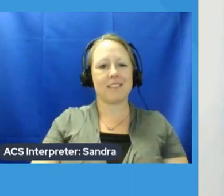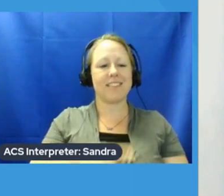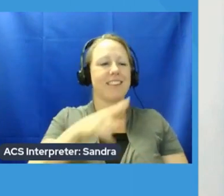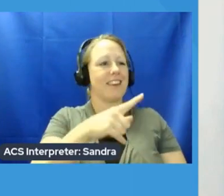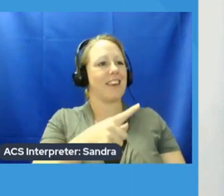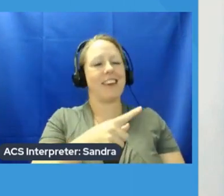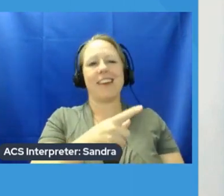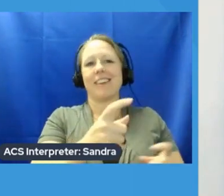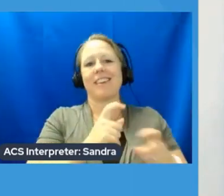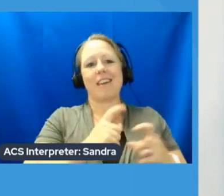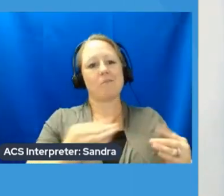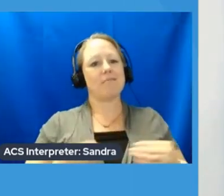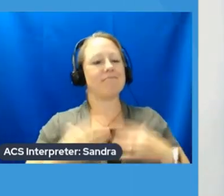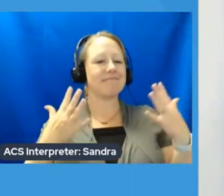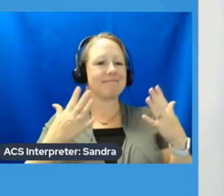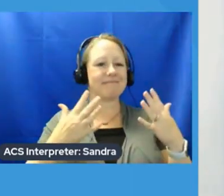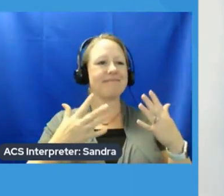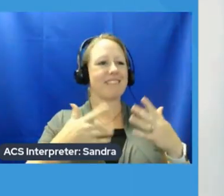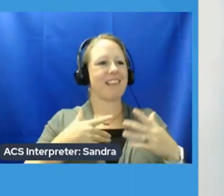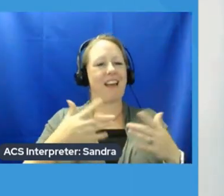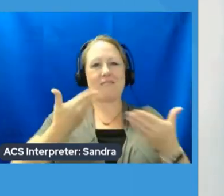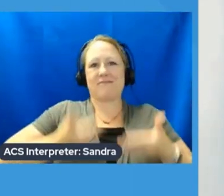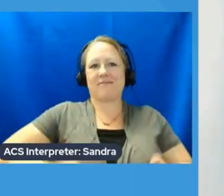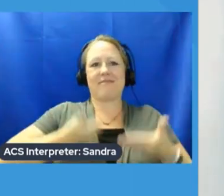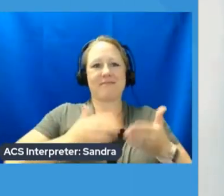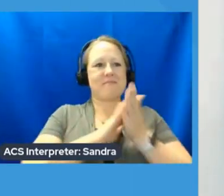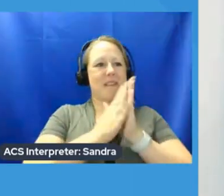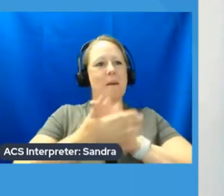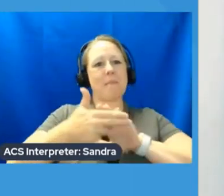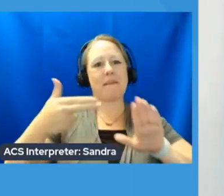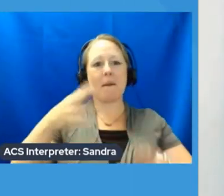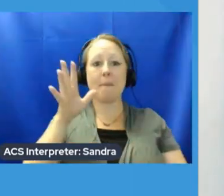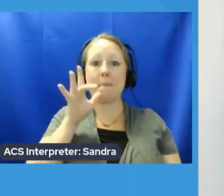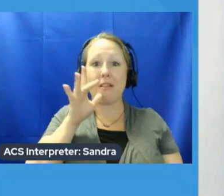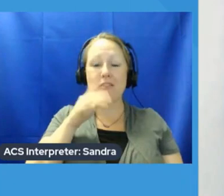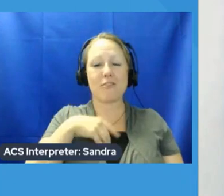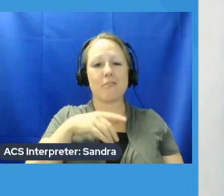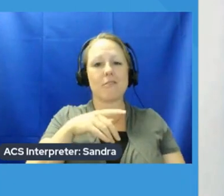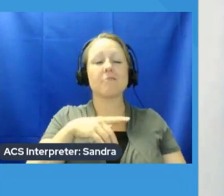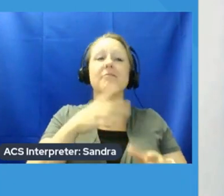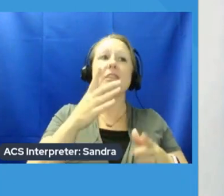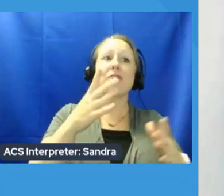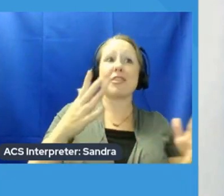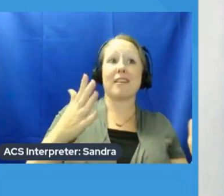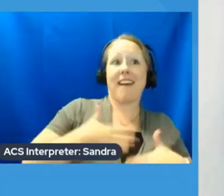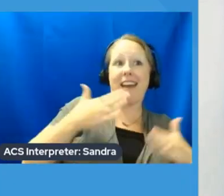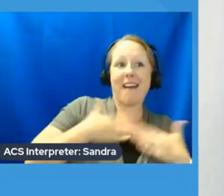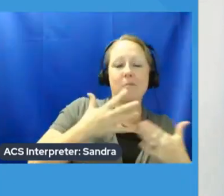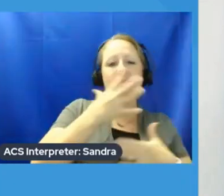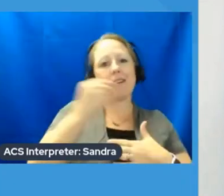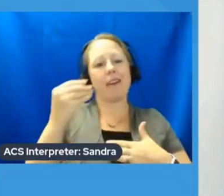the joy of being his mother. He gave me the trials of motherhood too, yes, but many more joys.